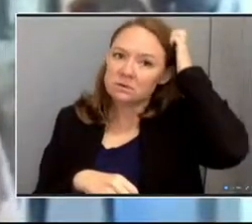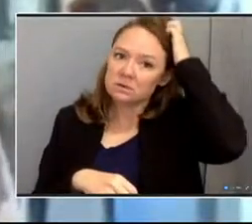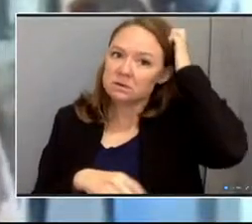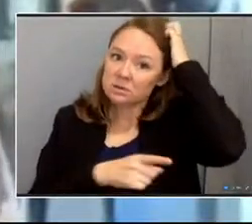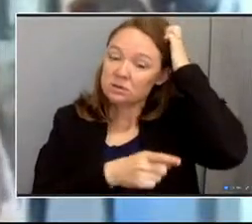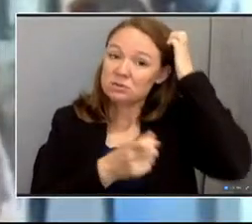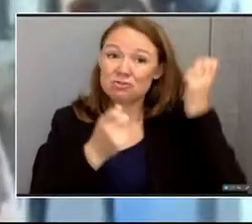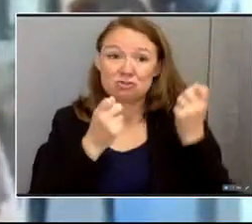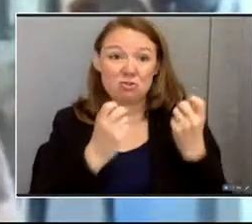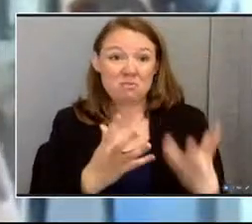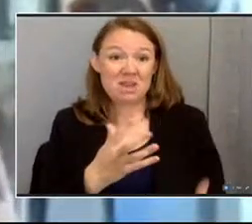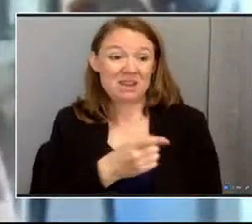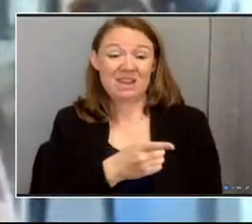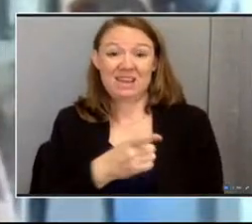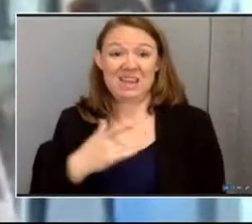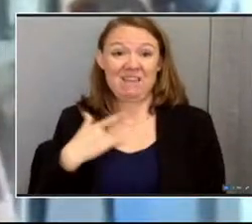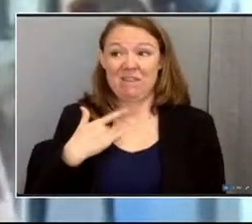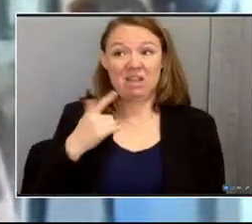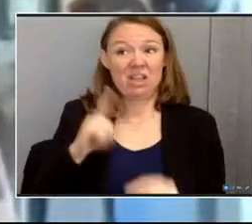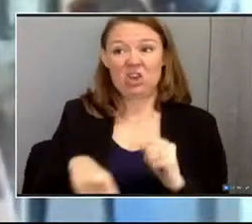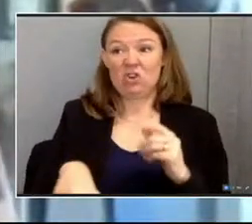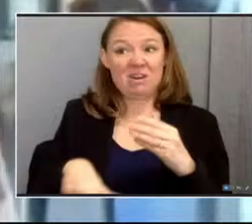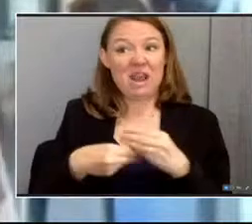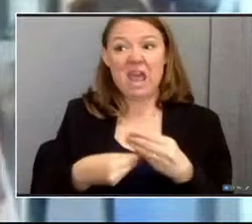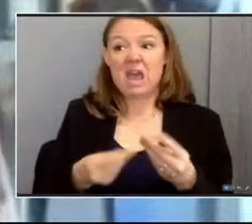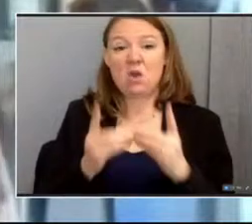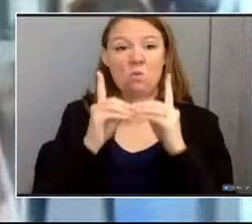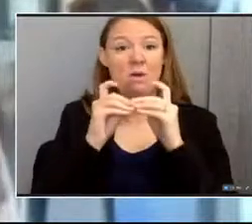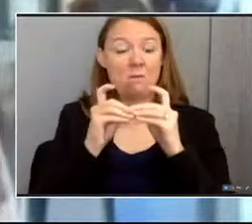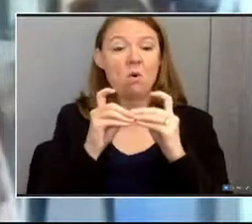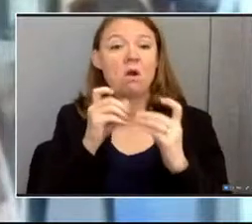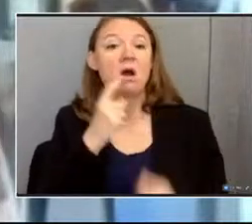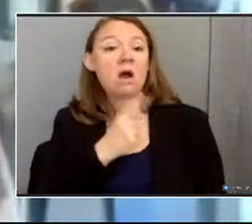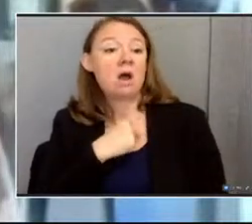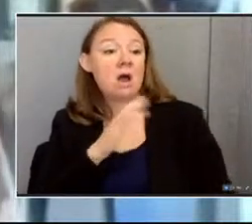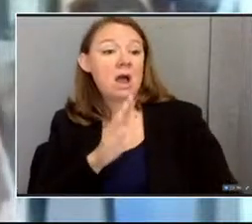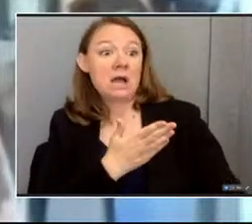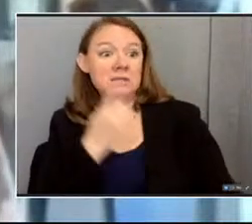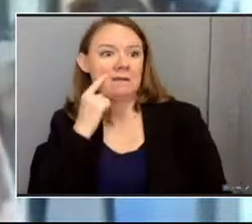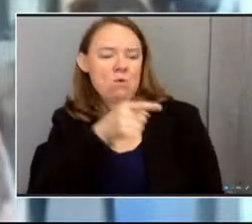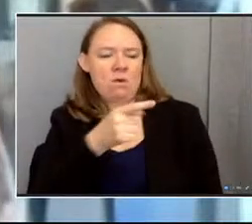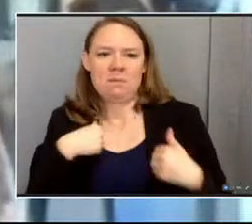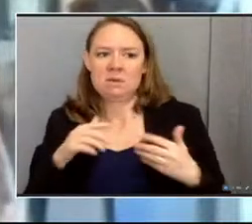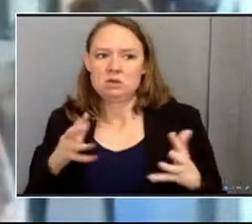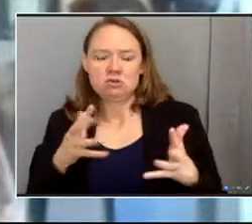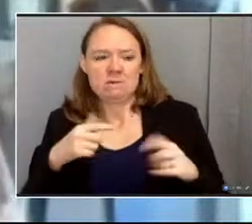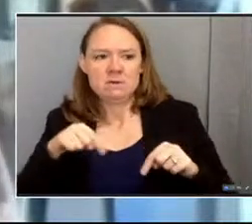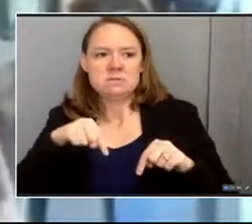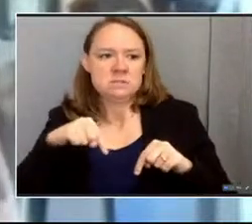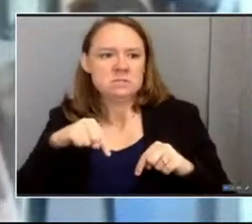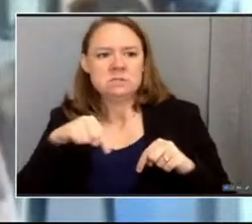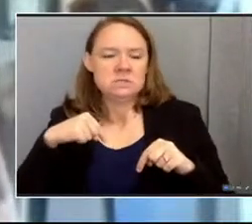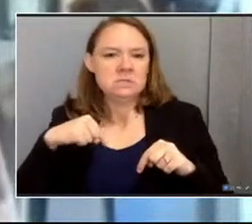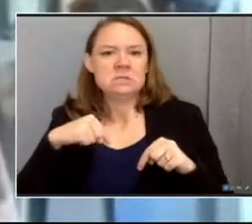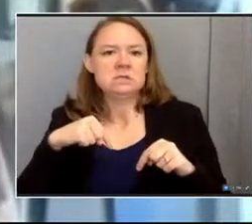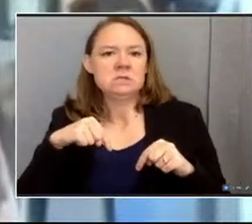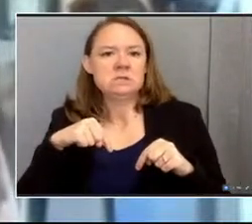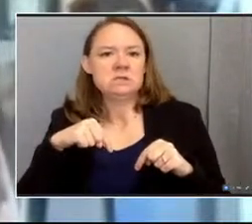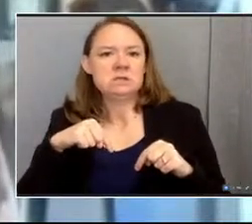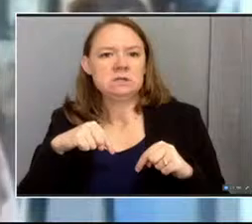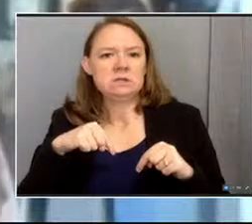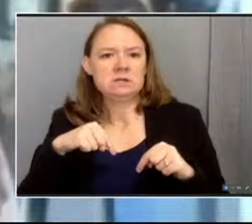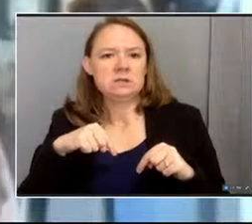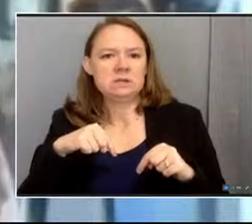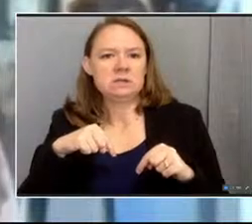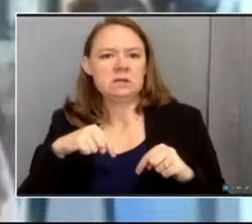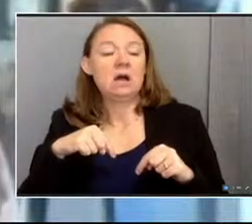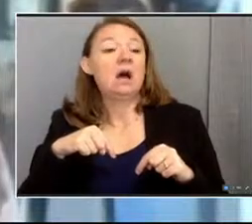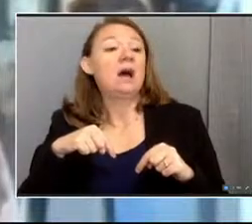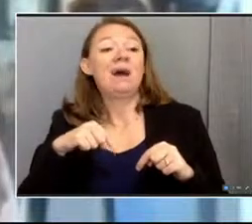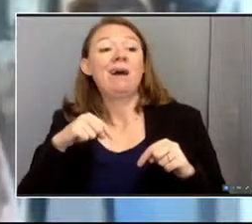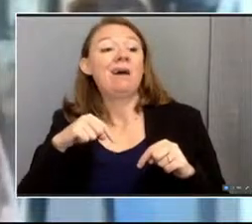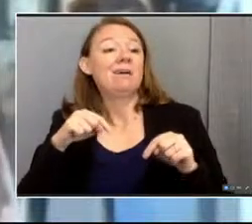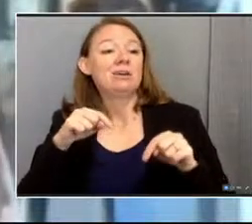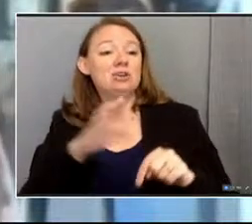for any more. But I sang for him nervously, I should say Deep River, a spiritual very dear